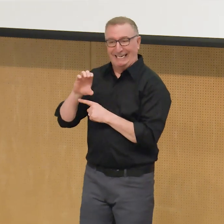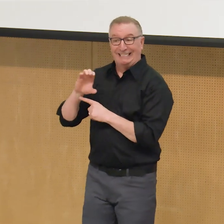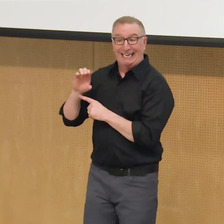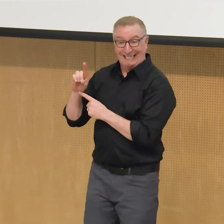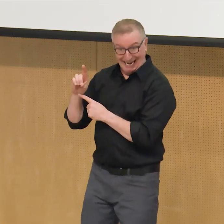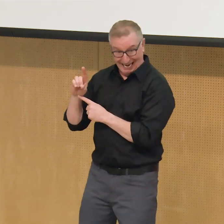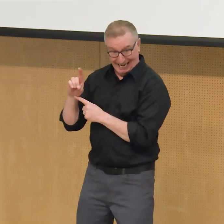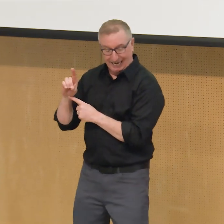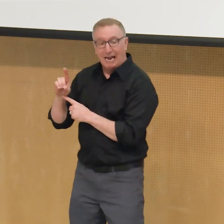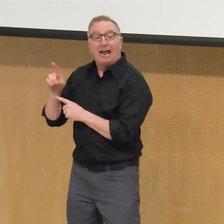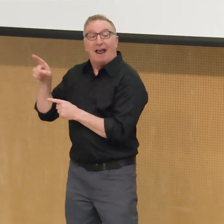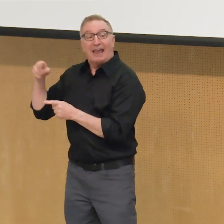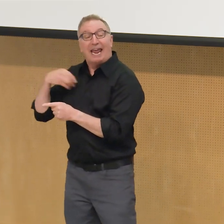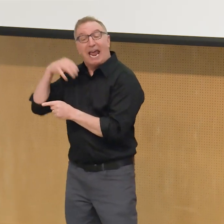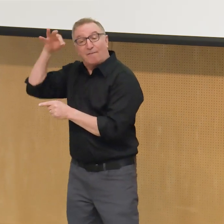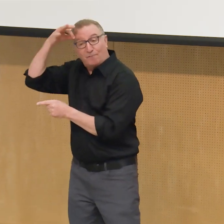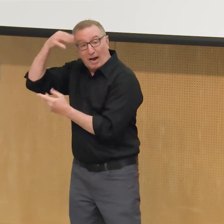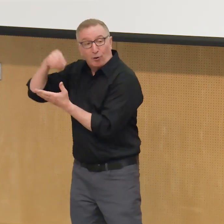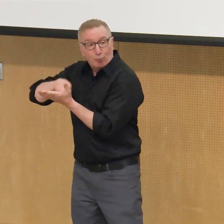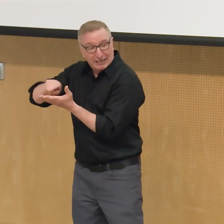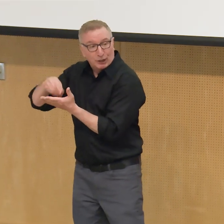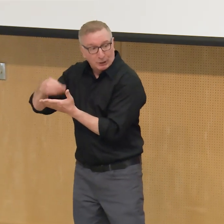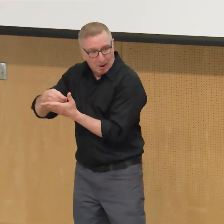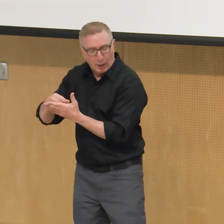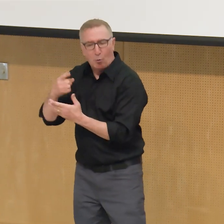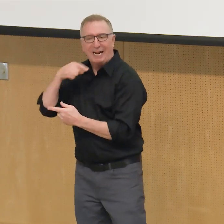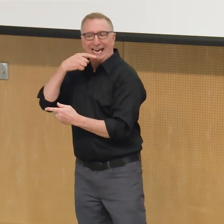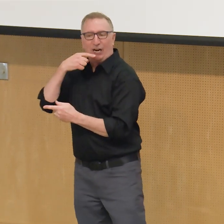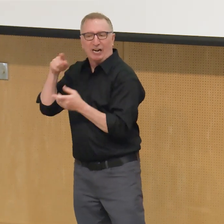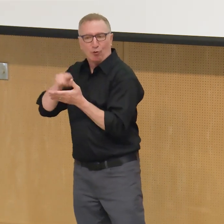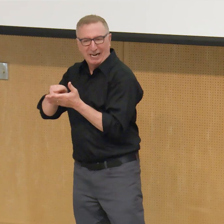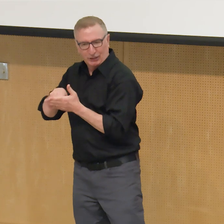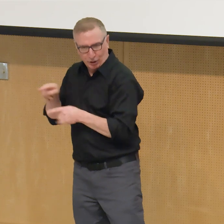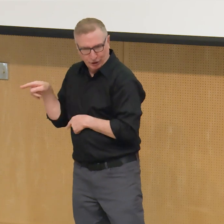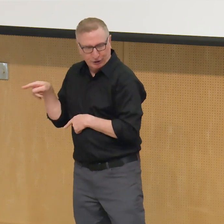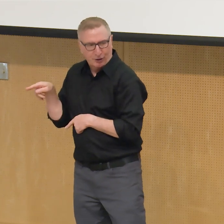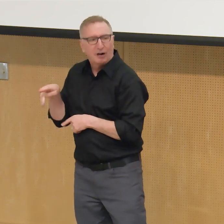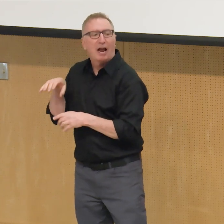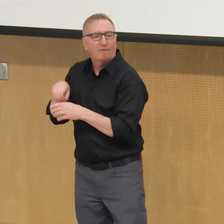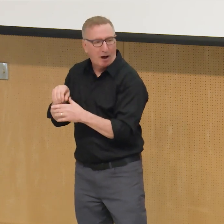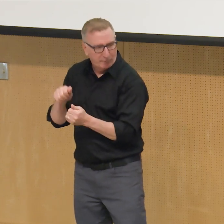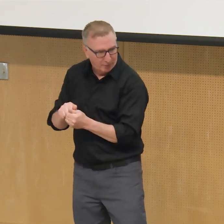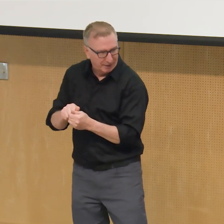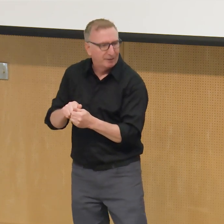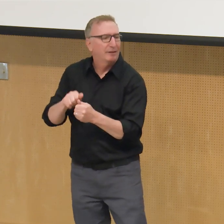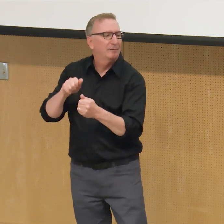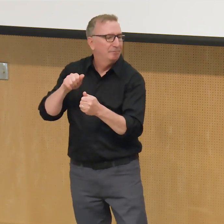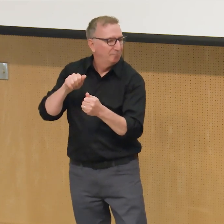I was lucky enough to work at UCCD and they had federal money for research